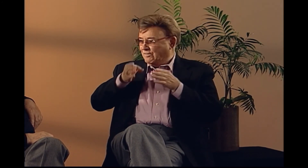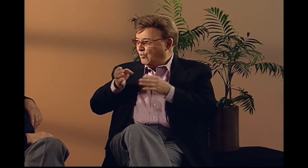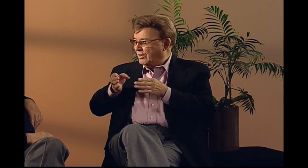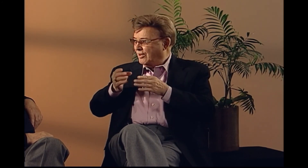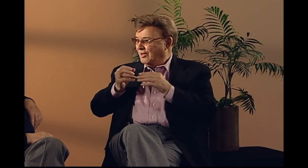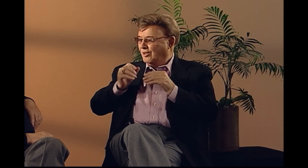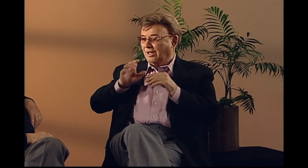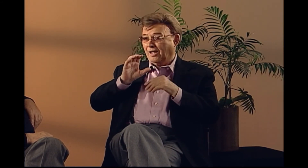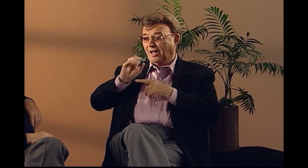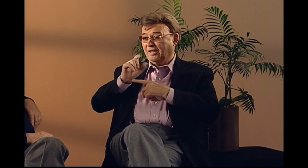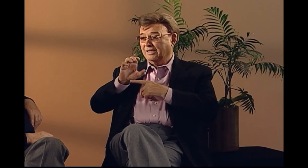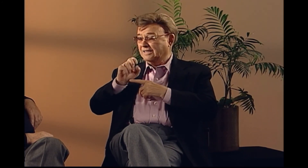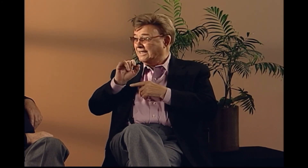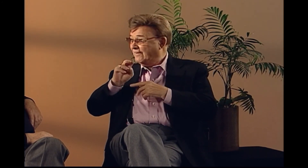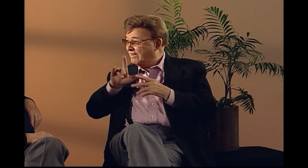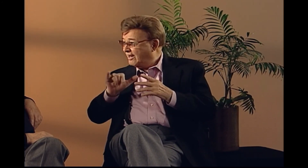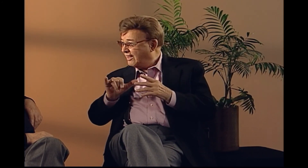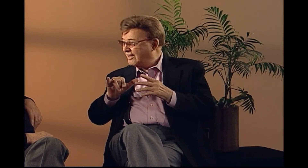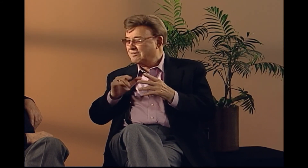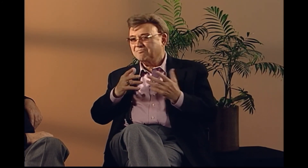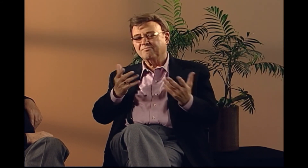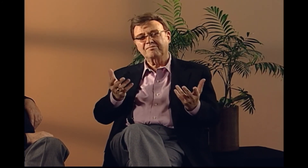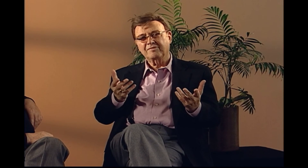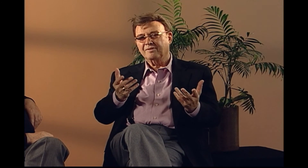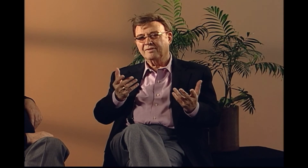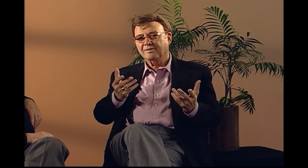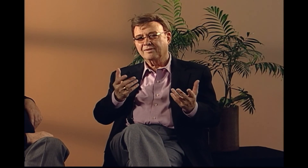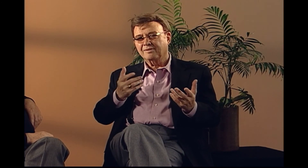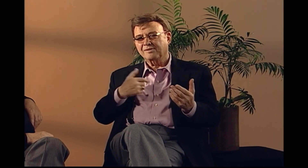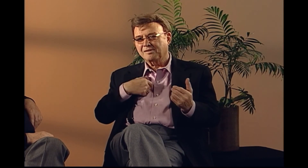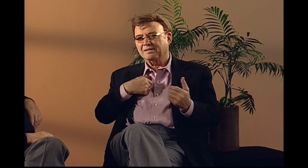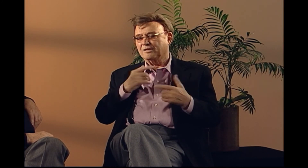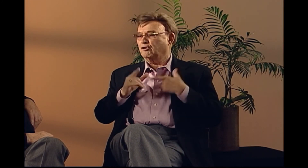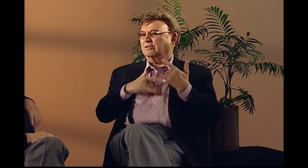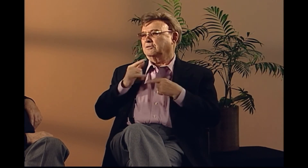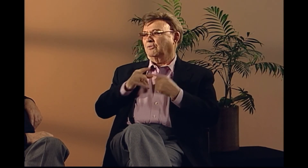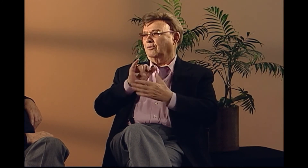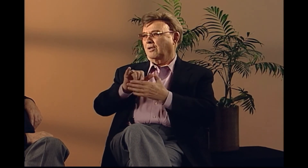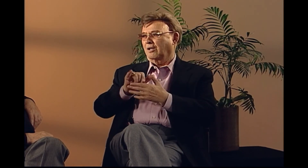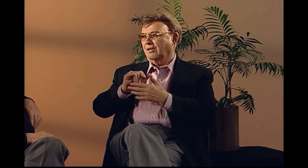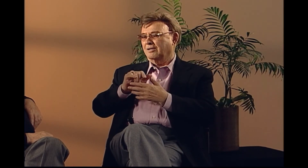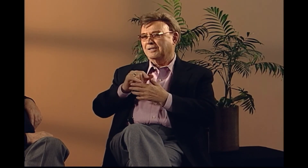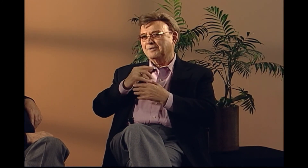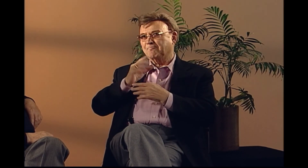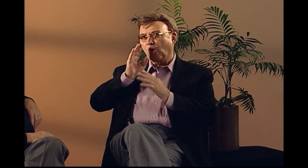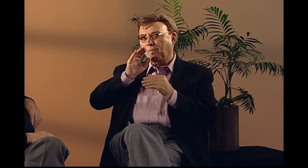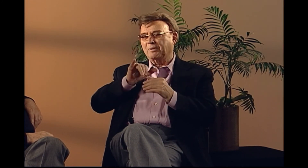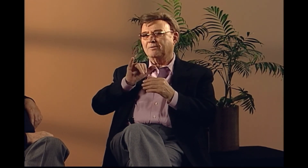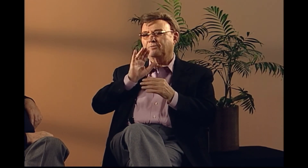who we really are as individuals, collectively,